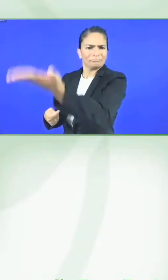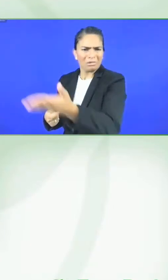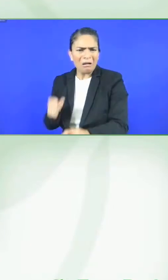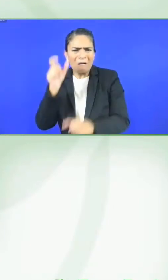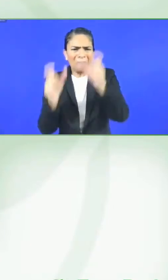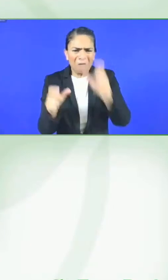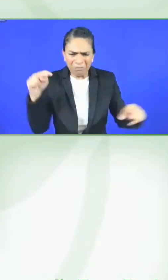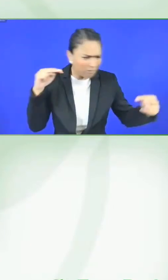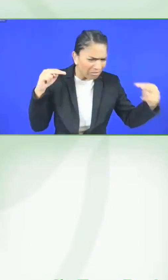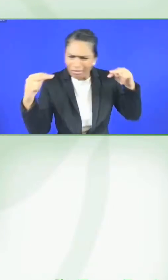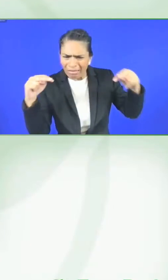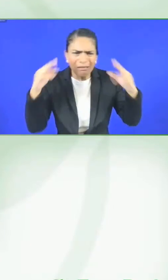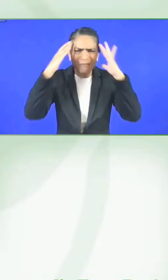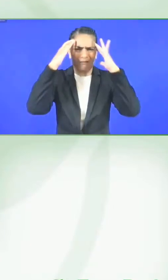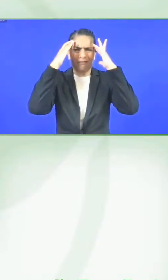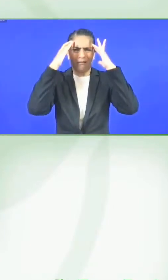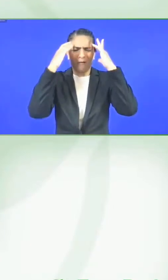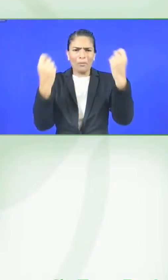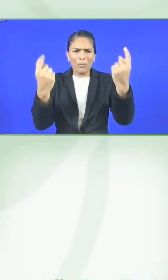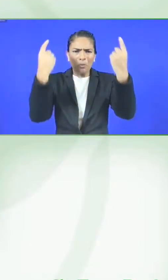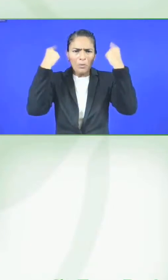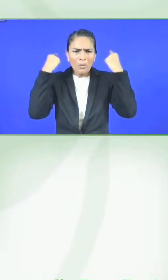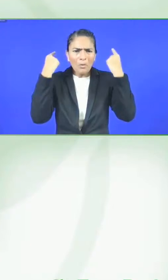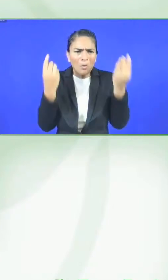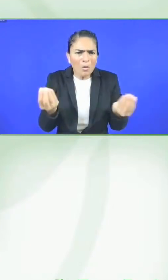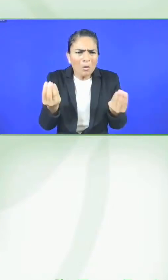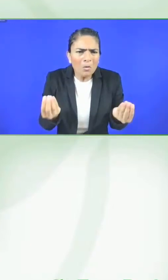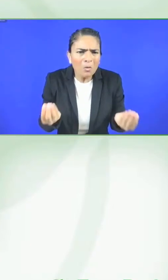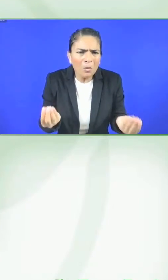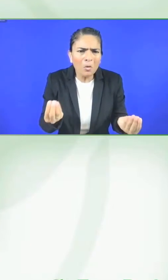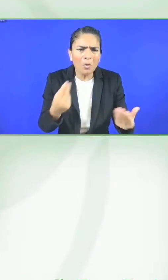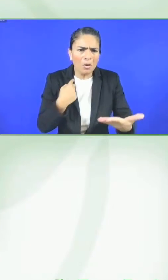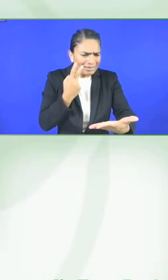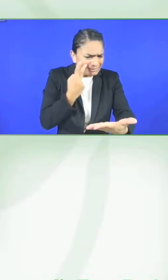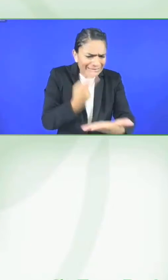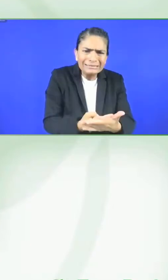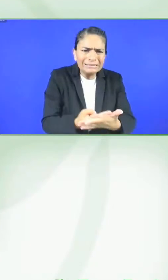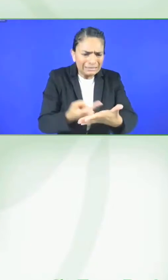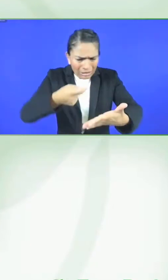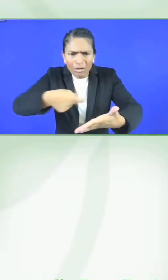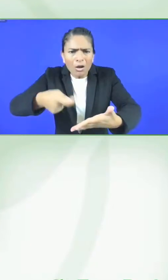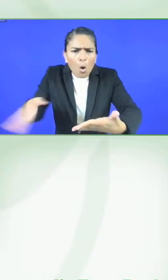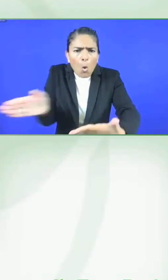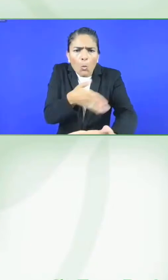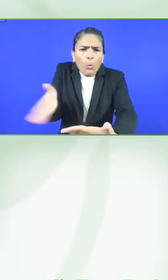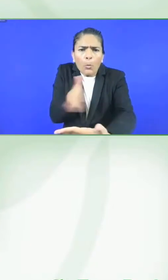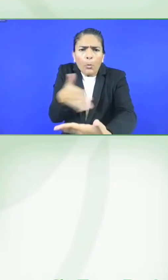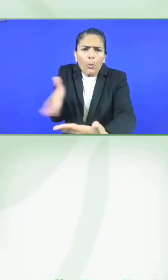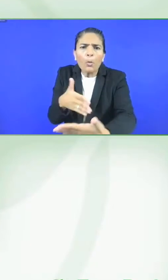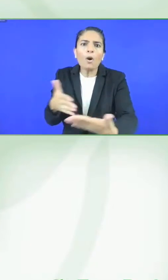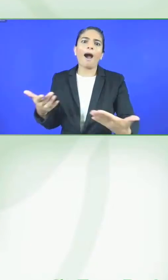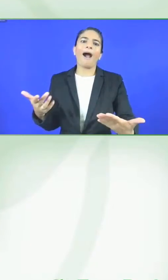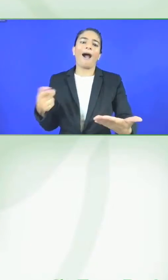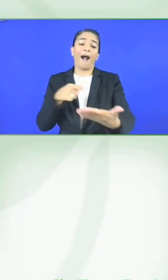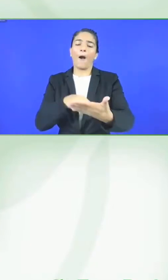What did you do, we cannot see any signature.